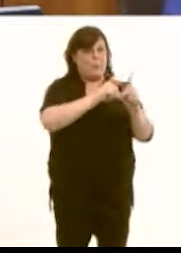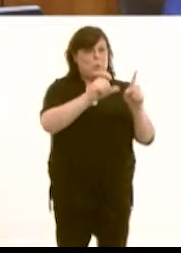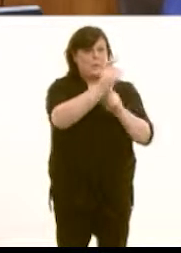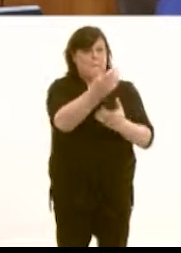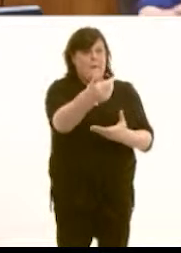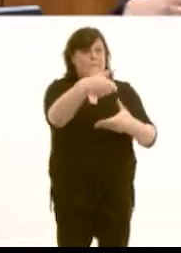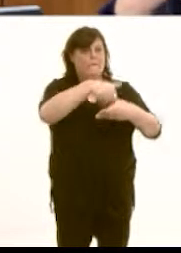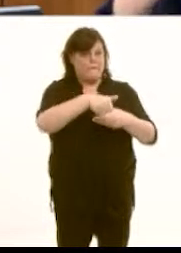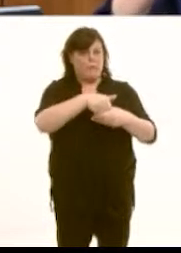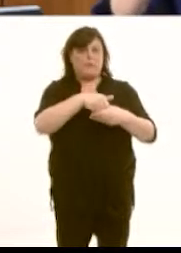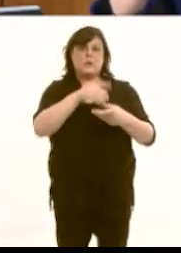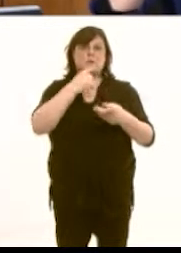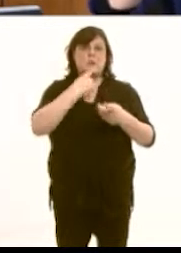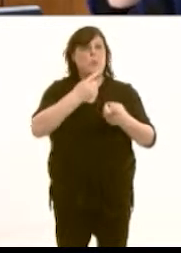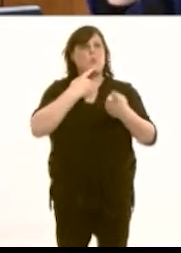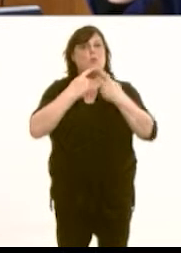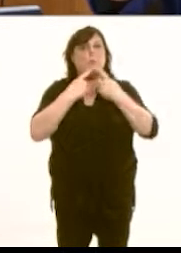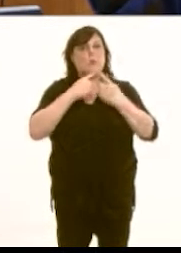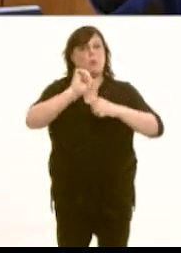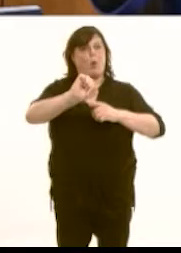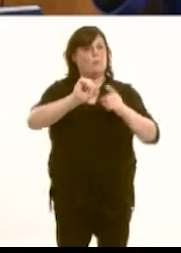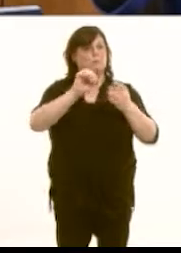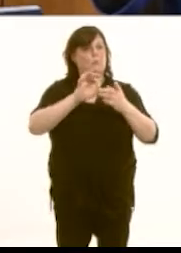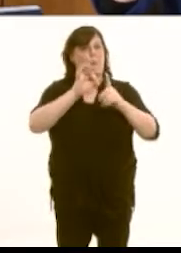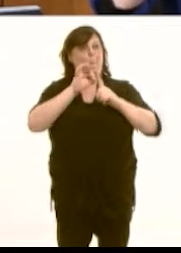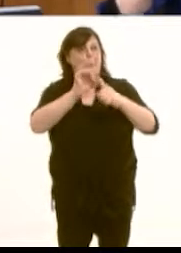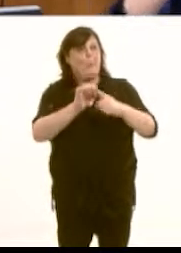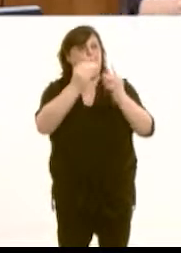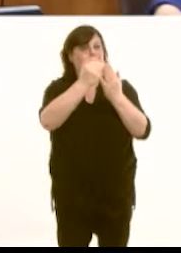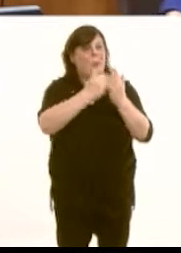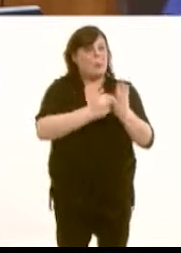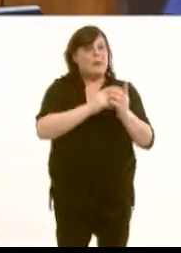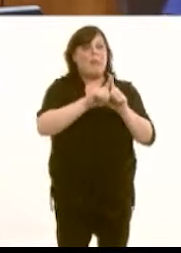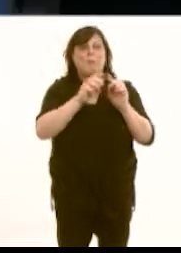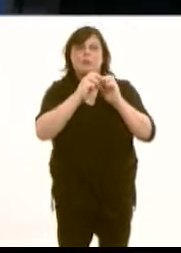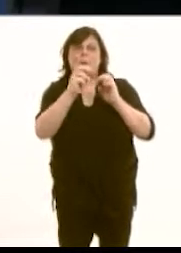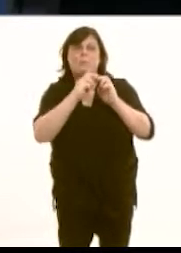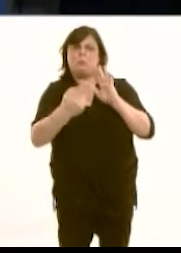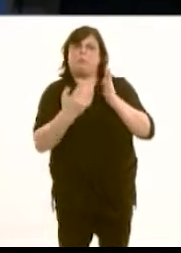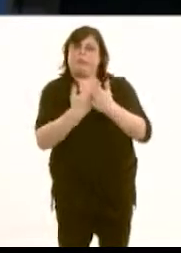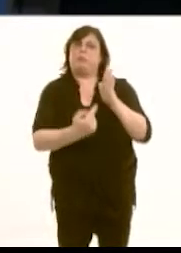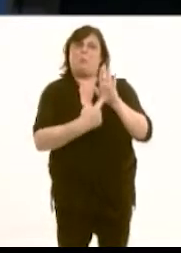as they develop, and transport is obviously an important issue that the health board will need to consider. Gwenda Thomas: 5.